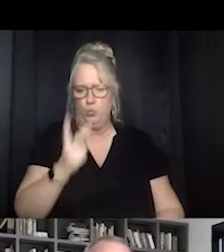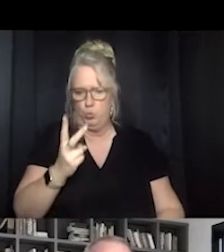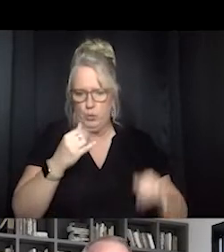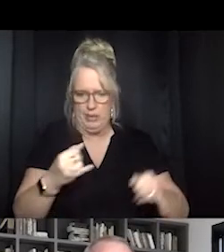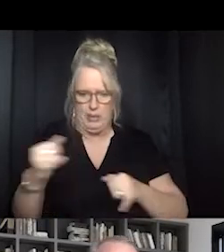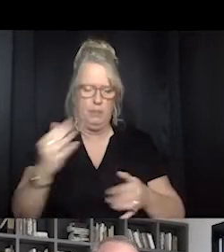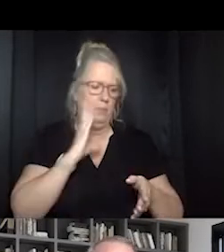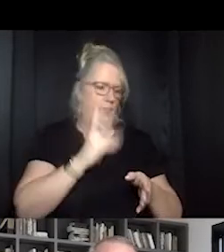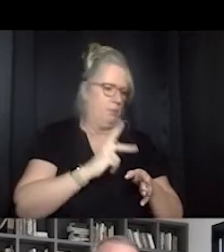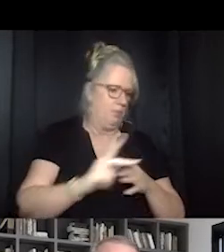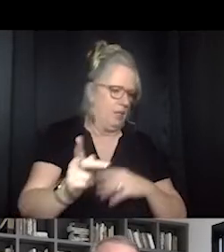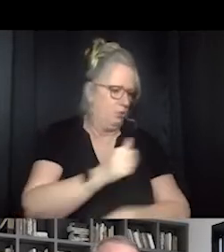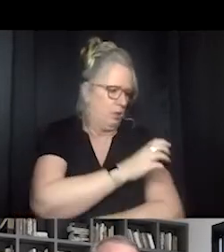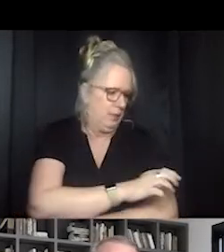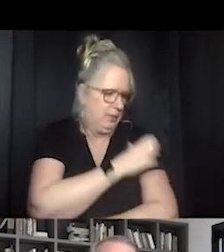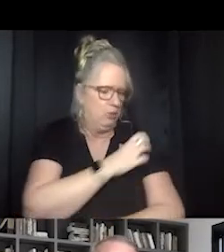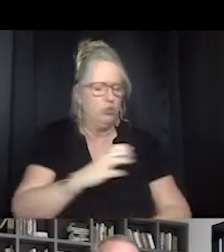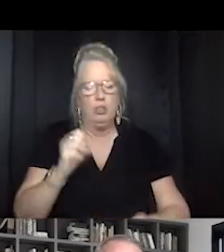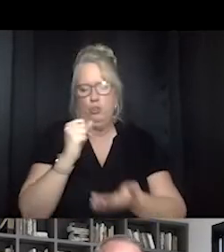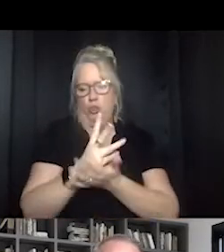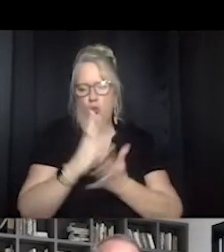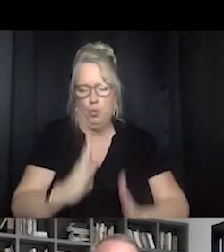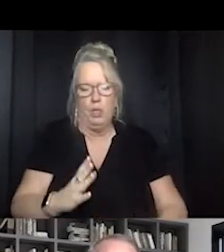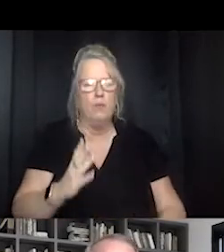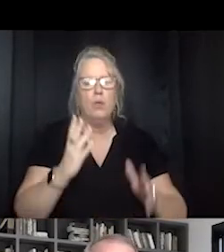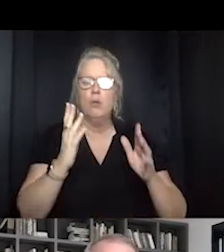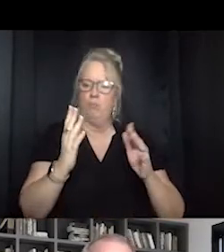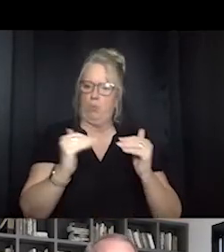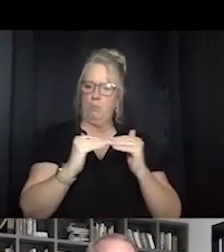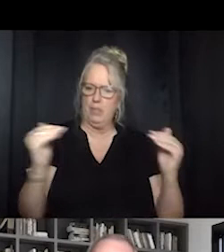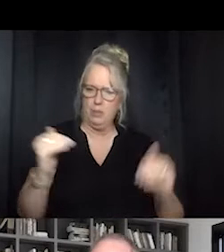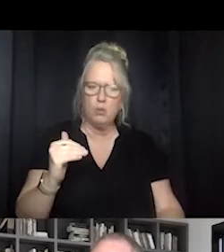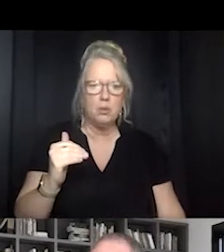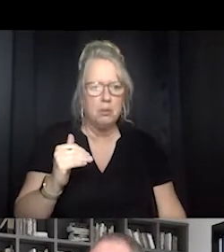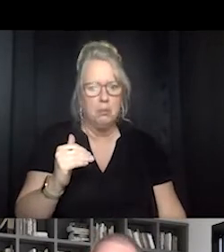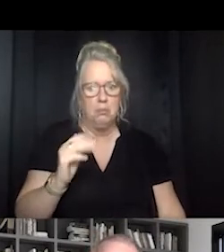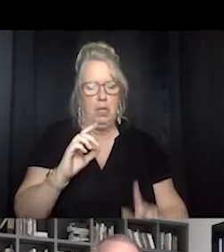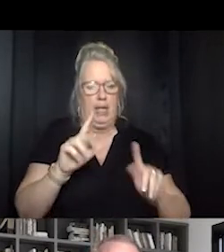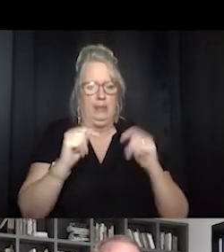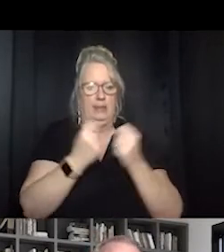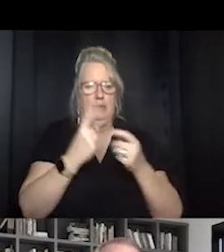NAME. CLINICIAN, SOCIAL WORKER. SOME ONE LOOK A PEER, GOING OW AS A TEAM. INTO THE COMMUNITY. TO